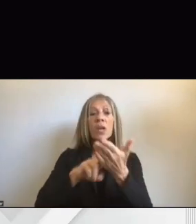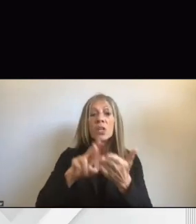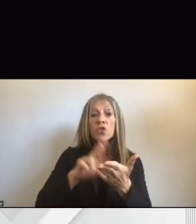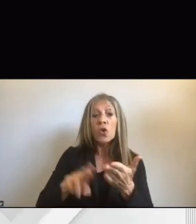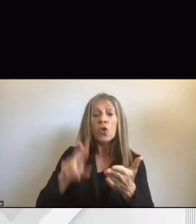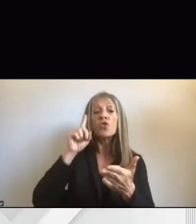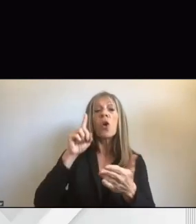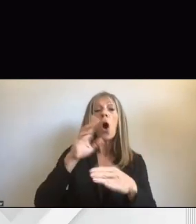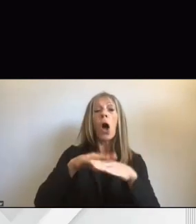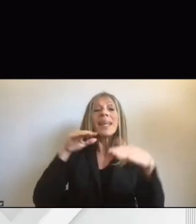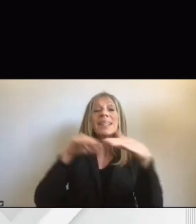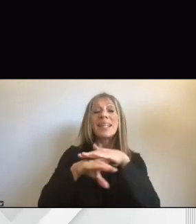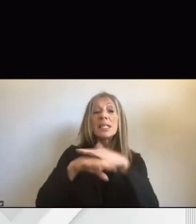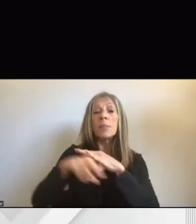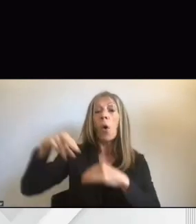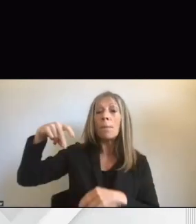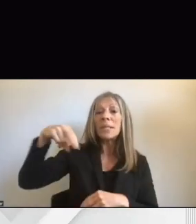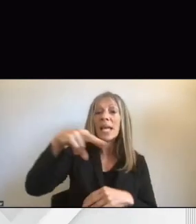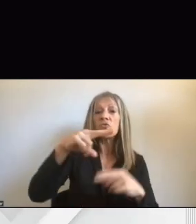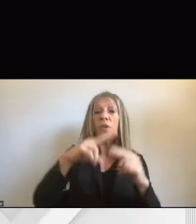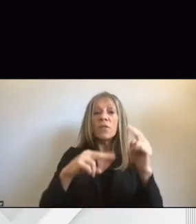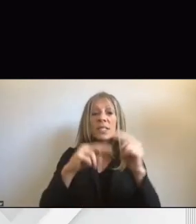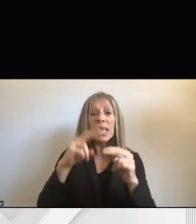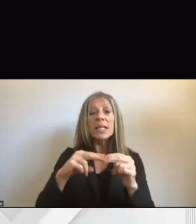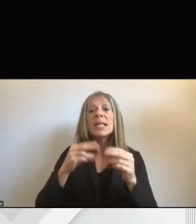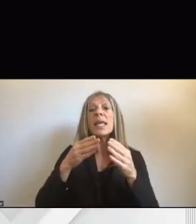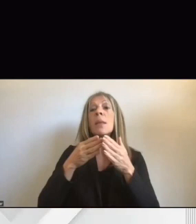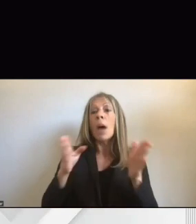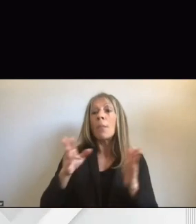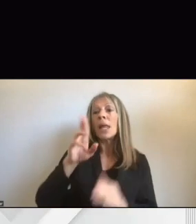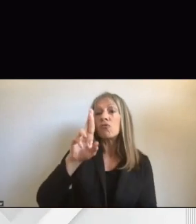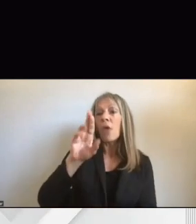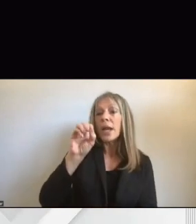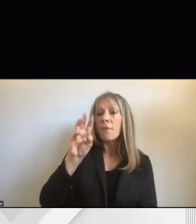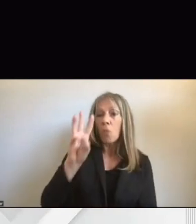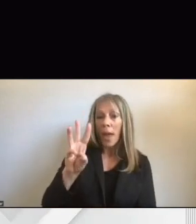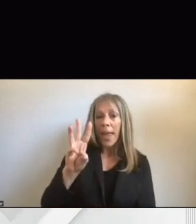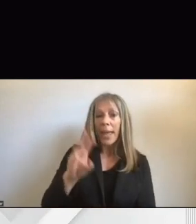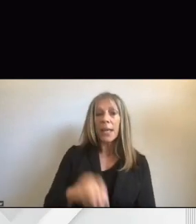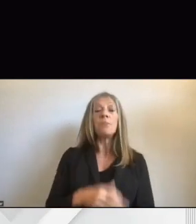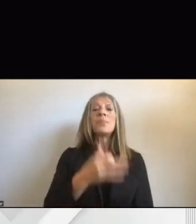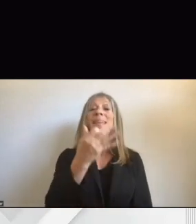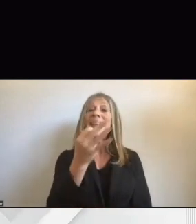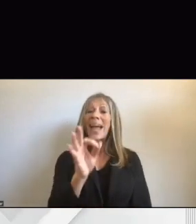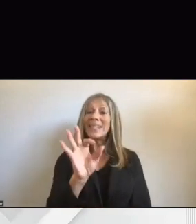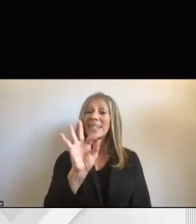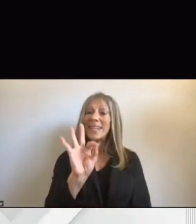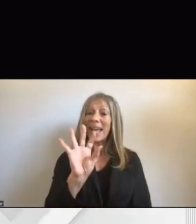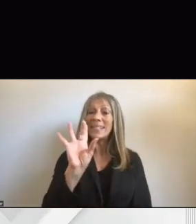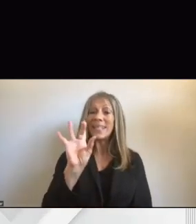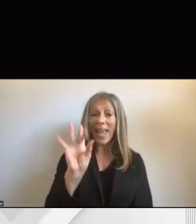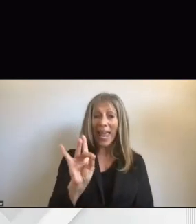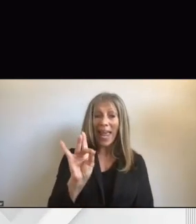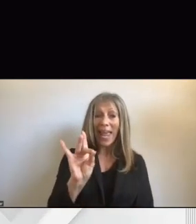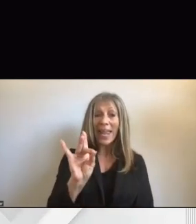research on accessible pedestrian facilities in the public right-of-way. In 1998, the Board